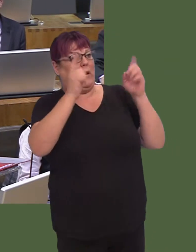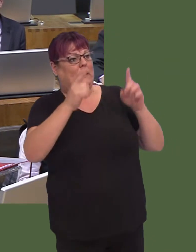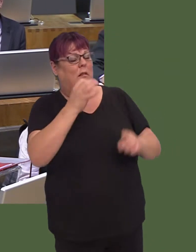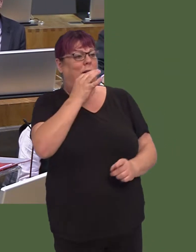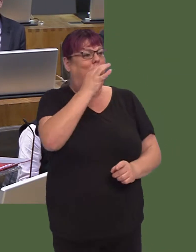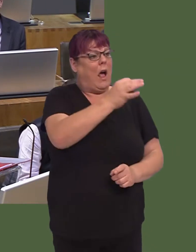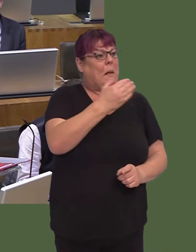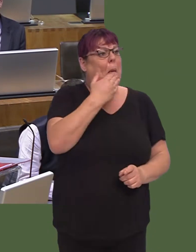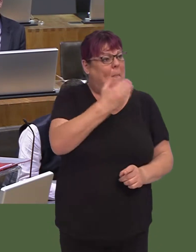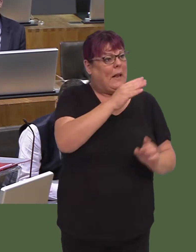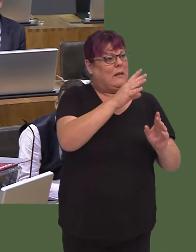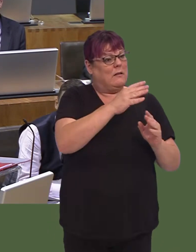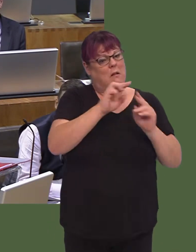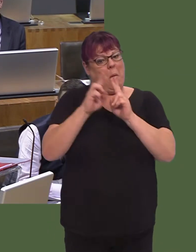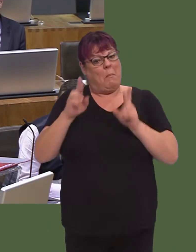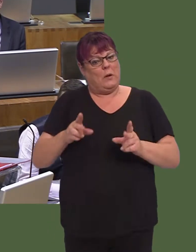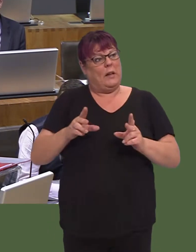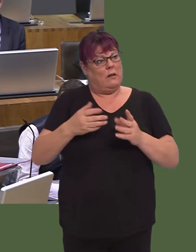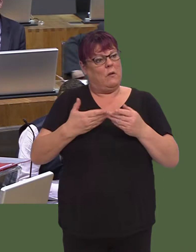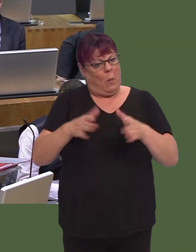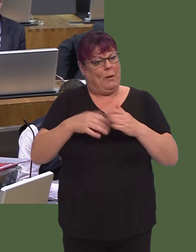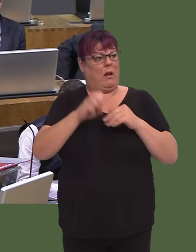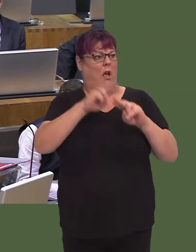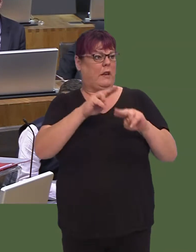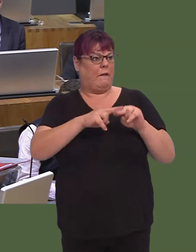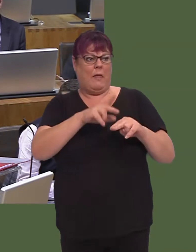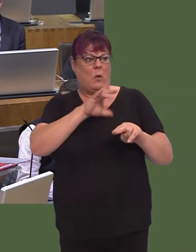the Taoiseach himself, and with Irish Government Ministers, which is why it's come back to